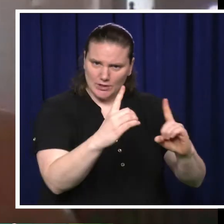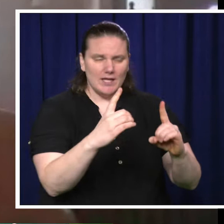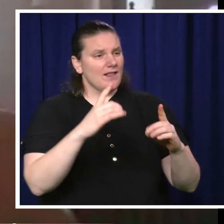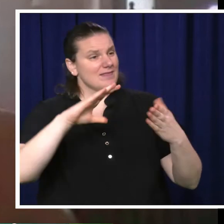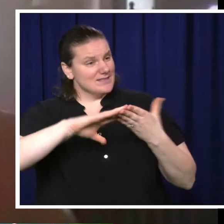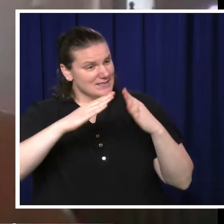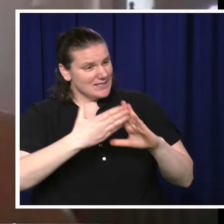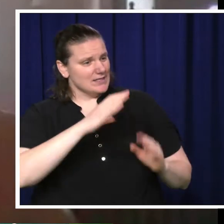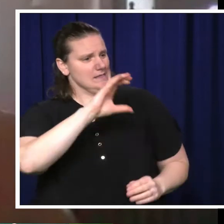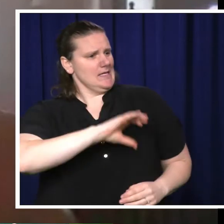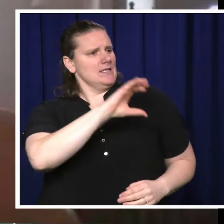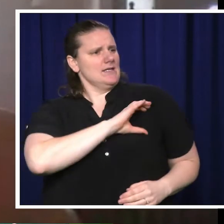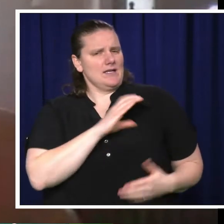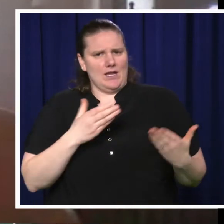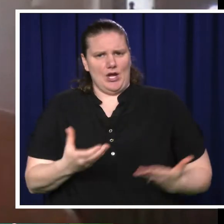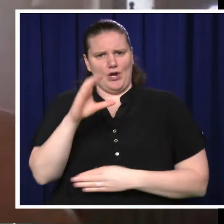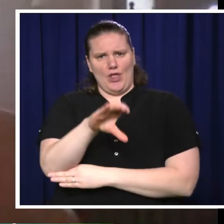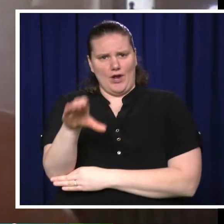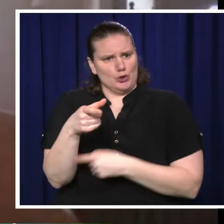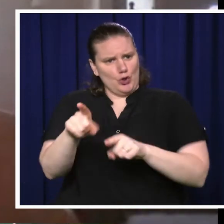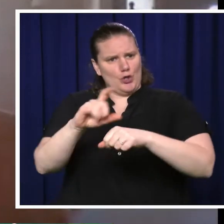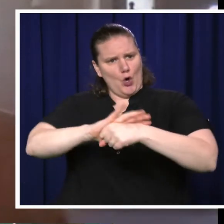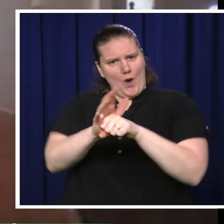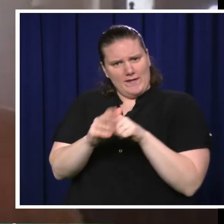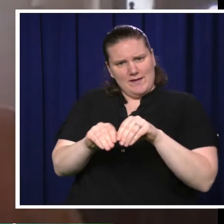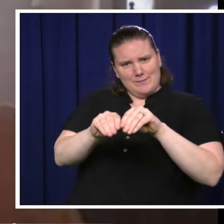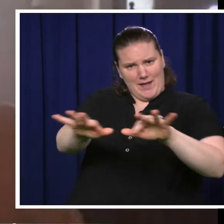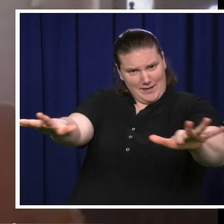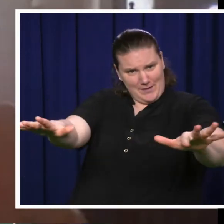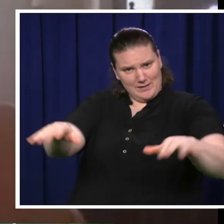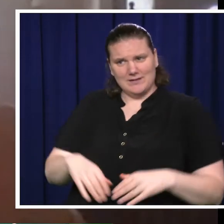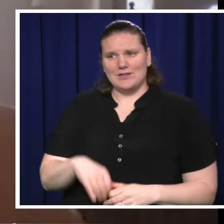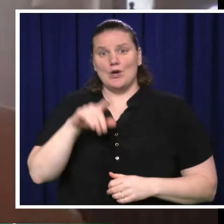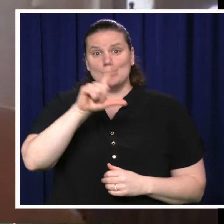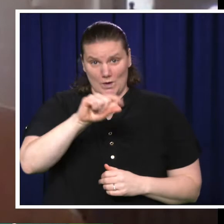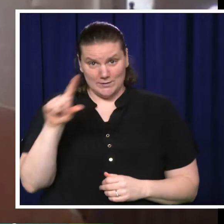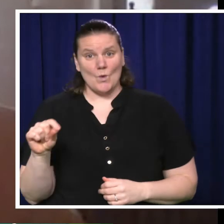protect, inform and educate the city citizens of Clark County during the coronaviruses pandemic.